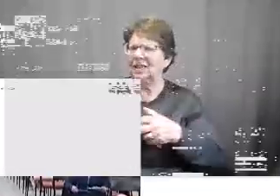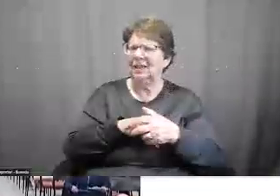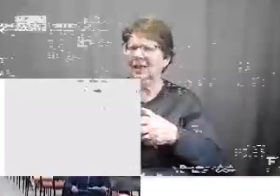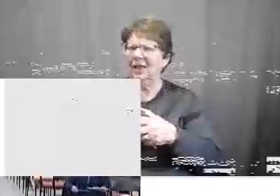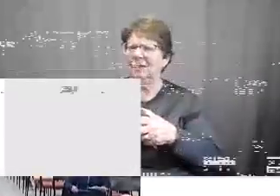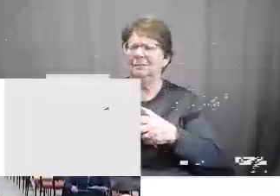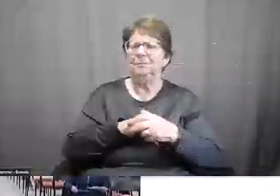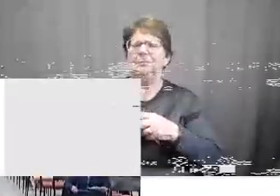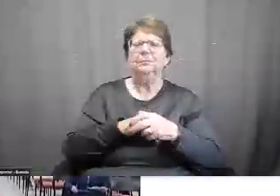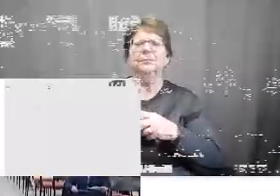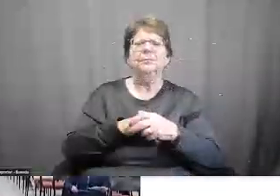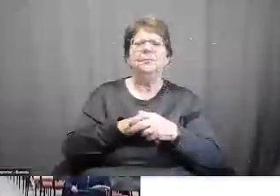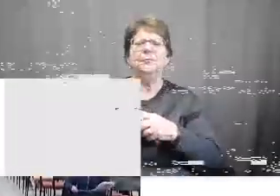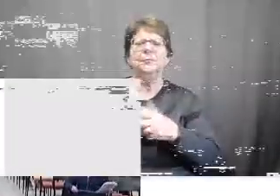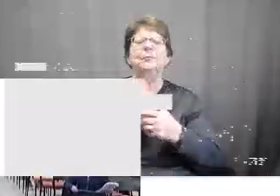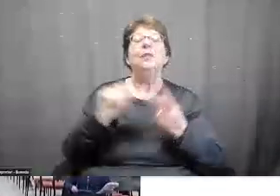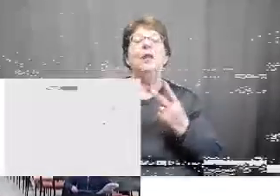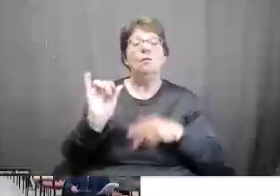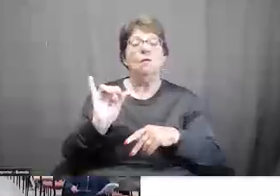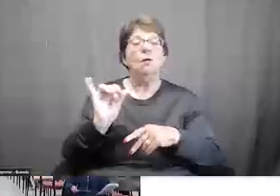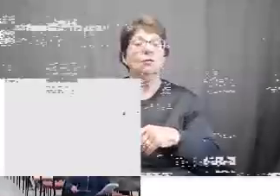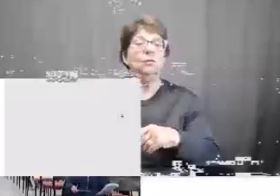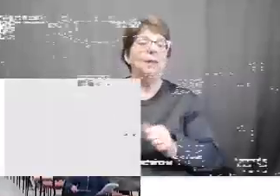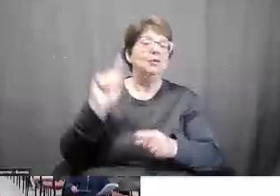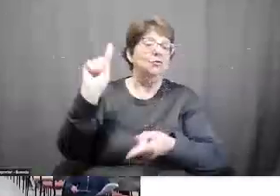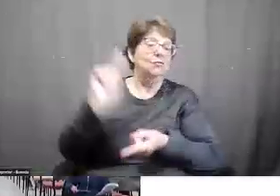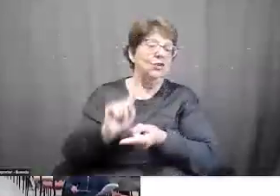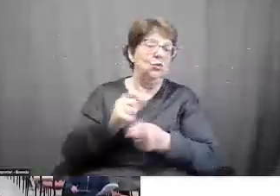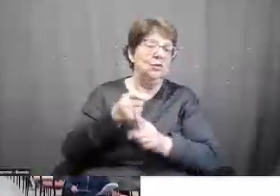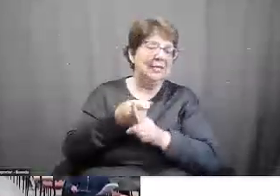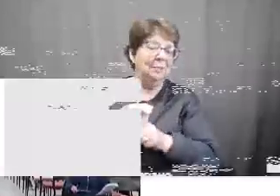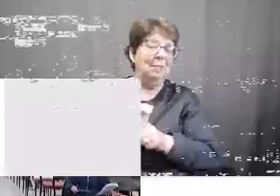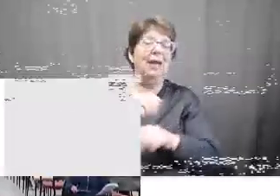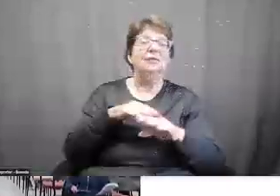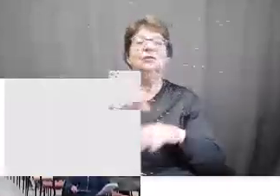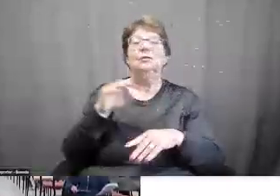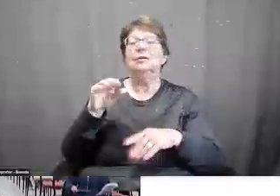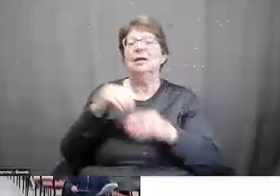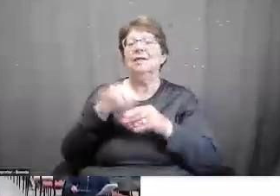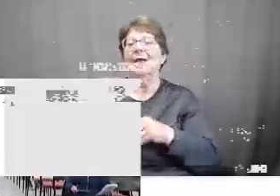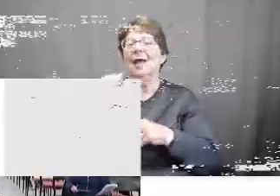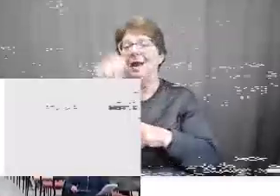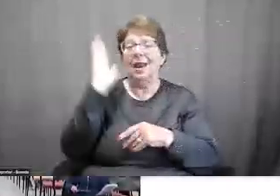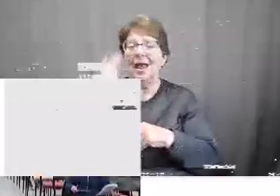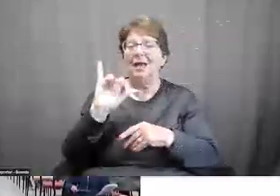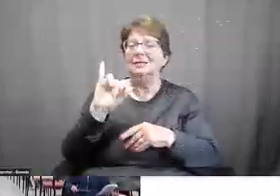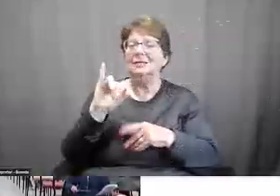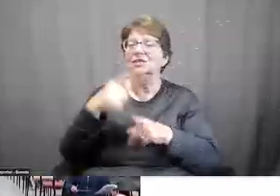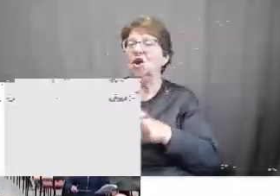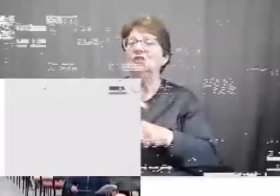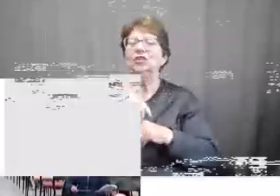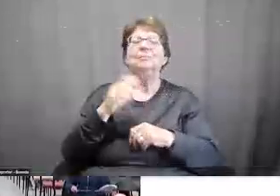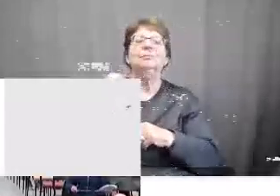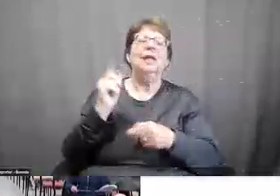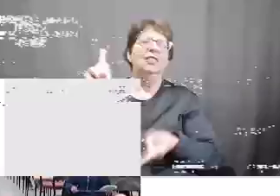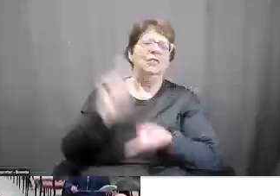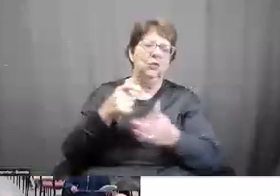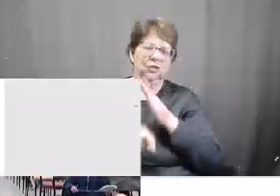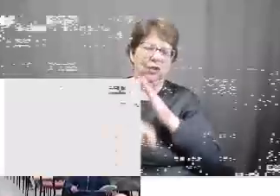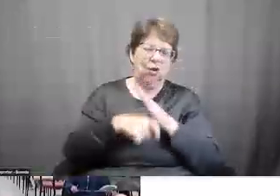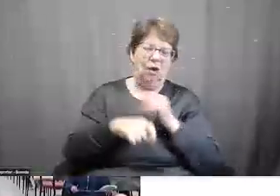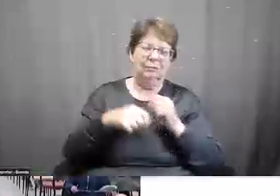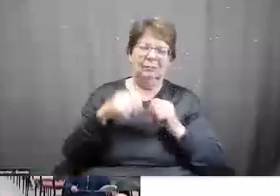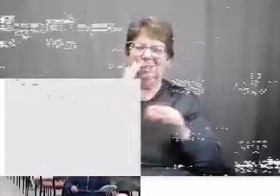Boardroom: And we're also able to reduce impacts in the Alaska Junction, and thus reduce costs. I'm going to talk more about that tail track reduction as well.